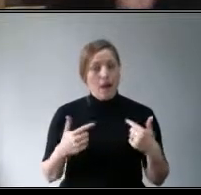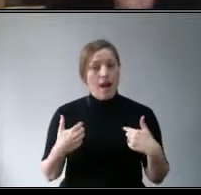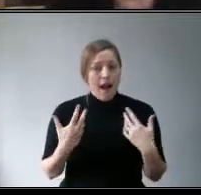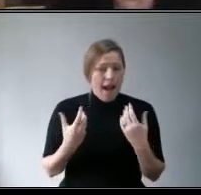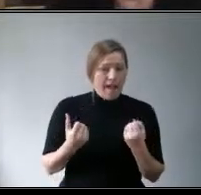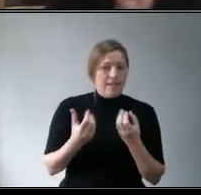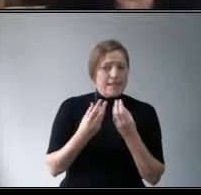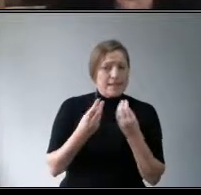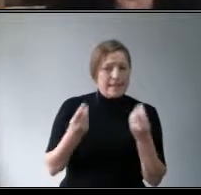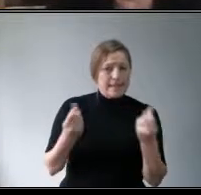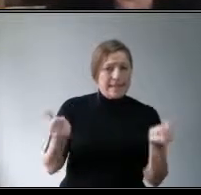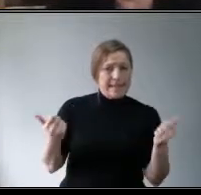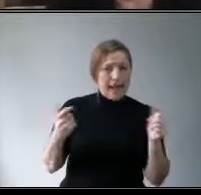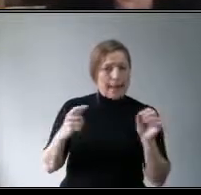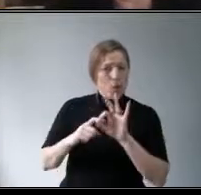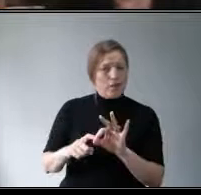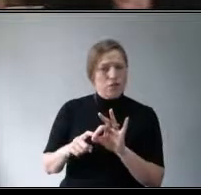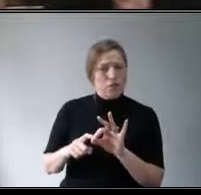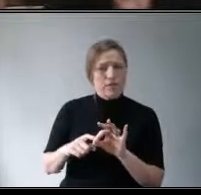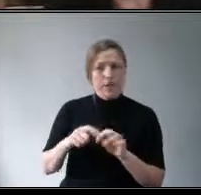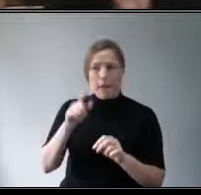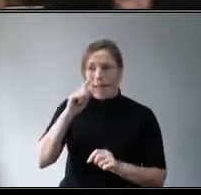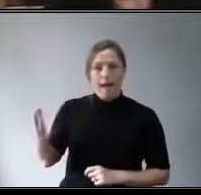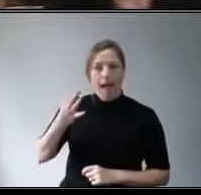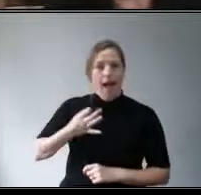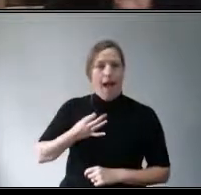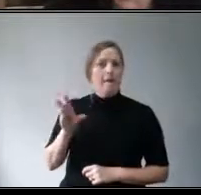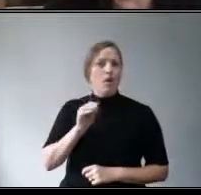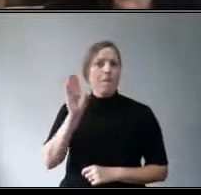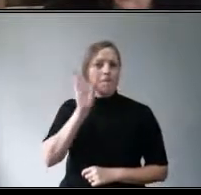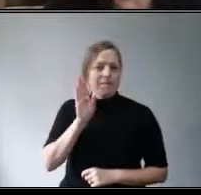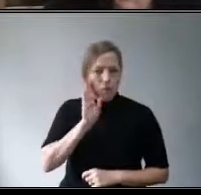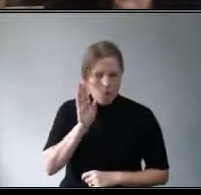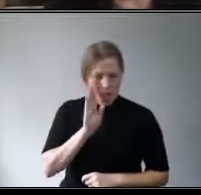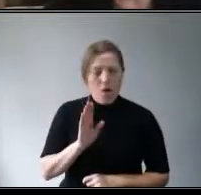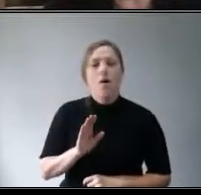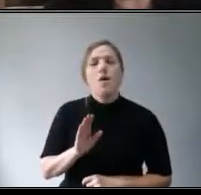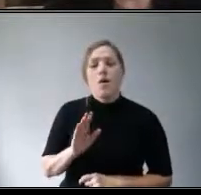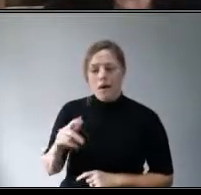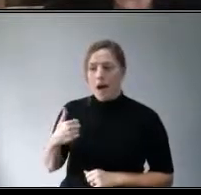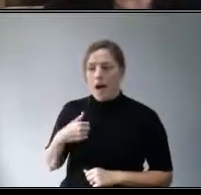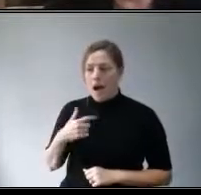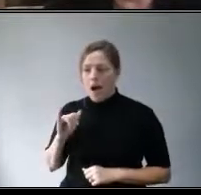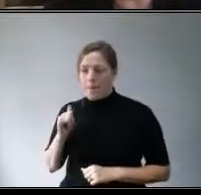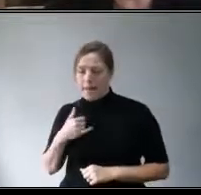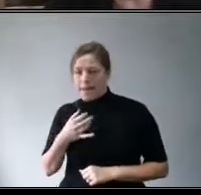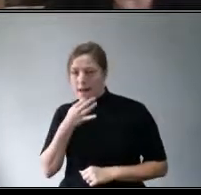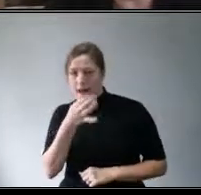sent through in advance via registration and while i work through these um please feel free to add